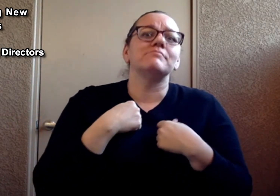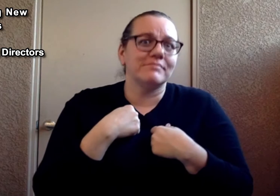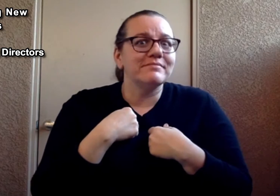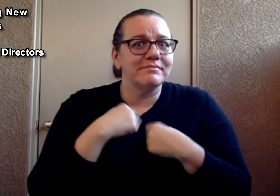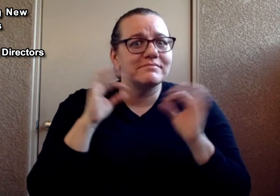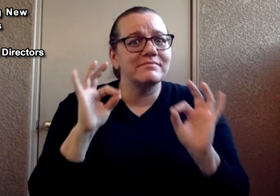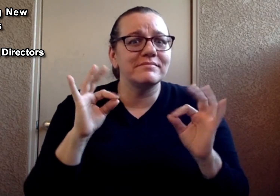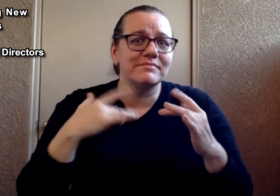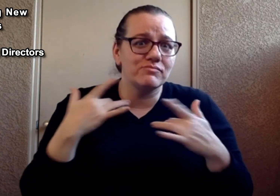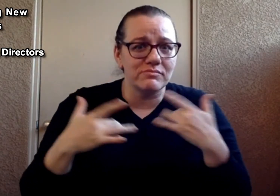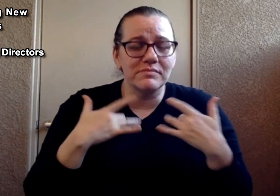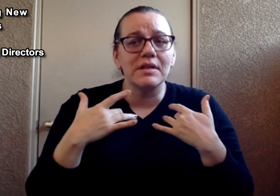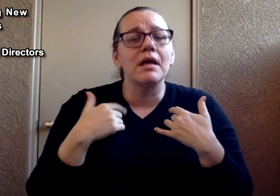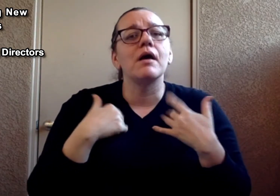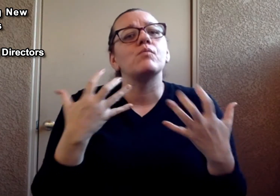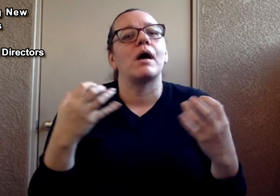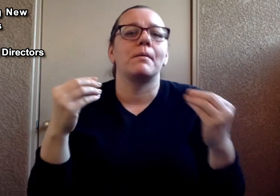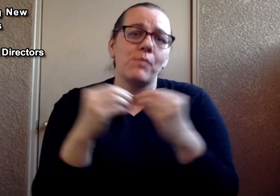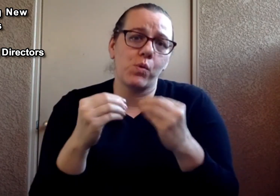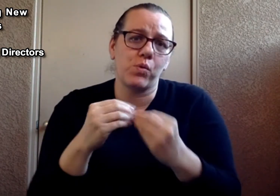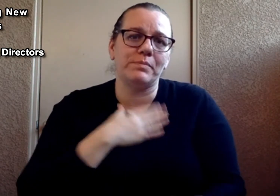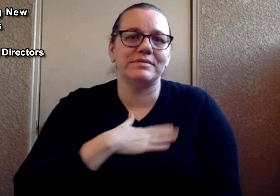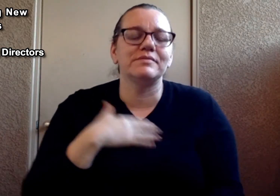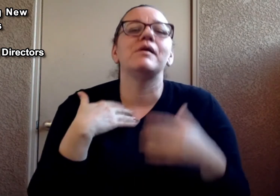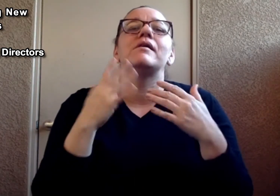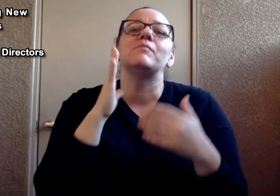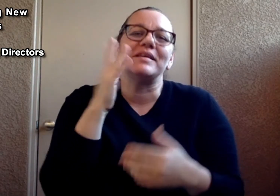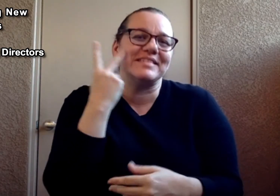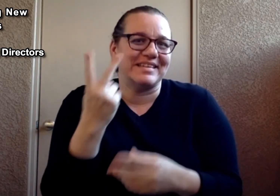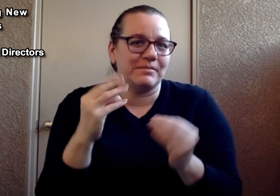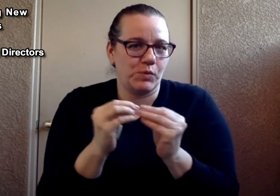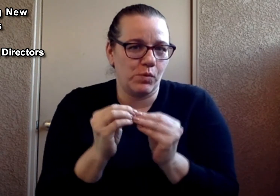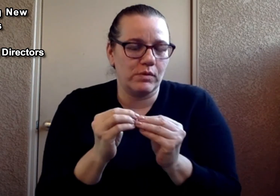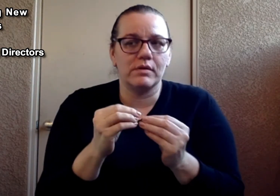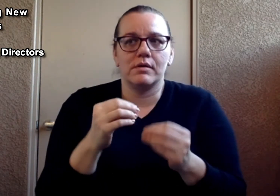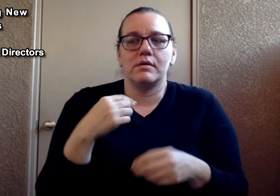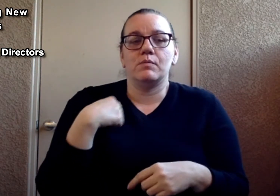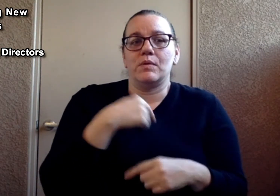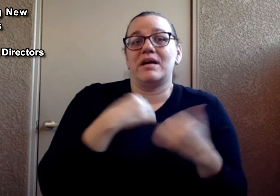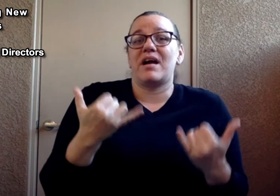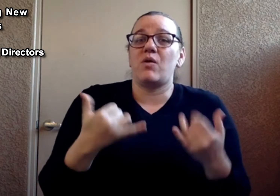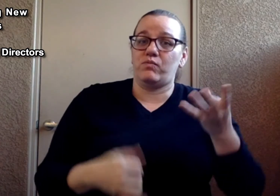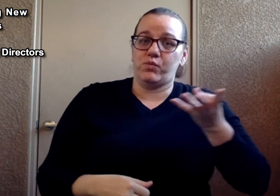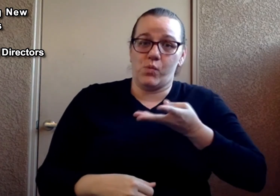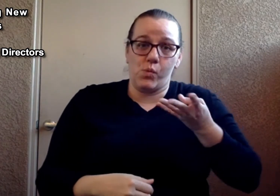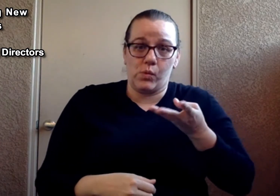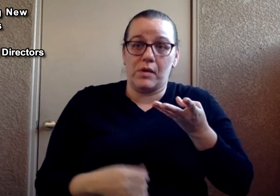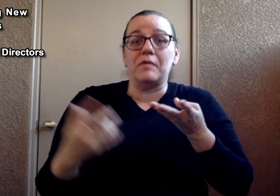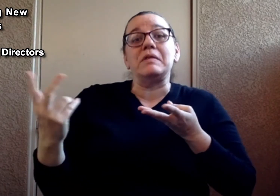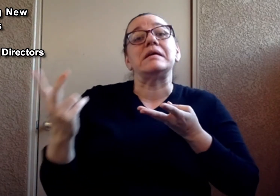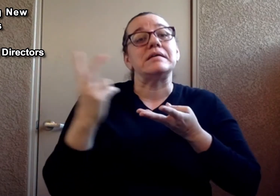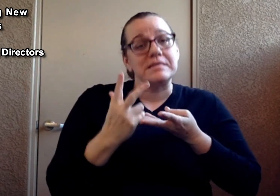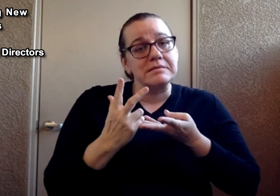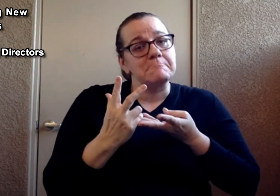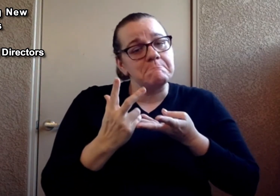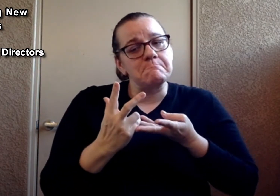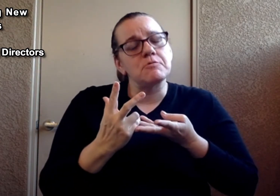So excited and I want to see more join the board. Right now, we have four members together with three additional members.